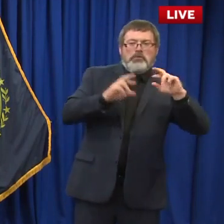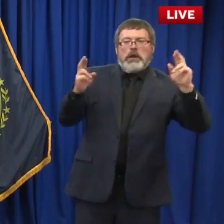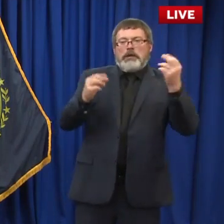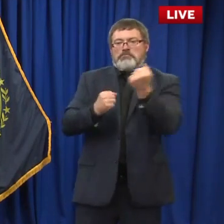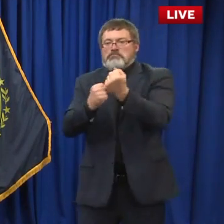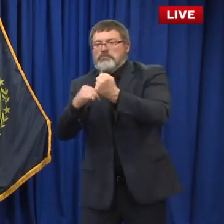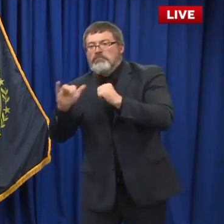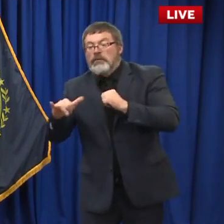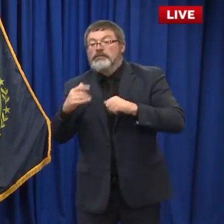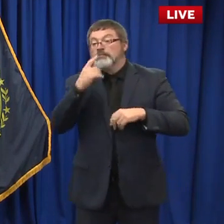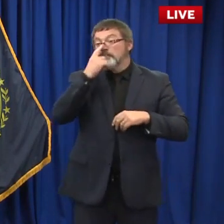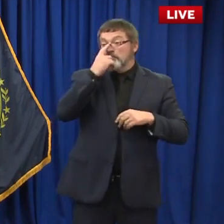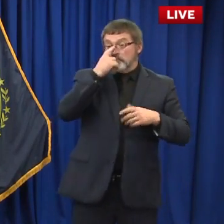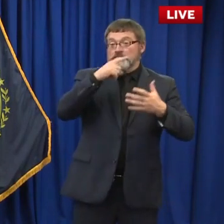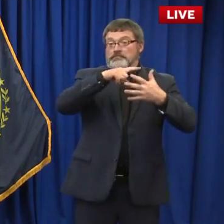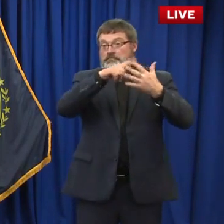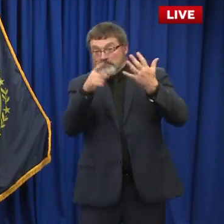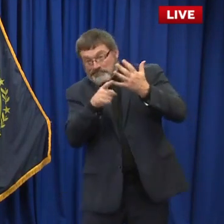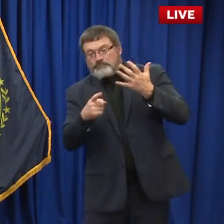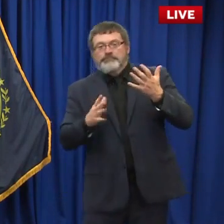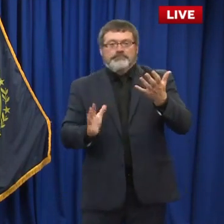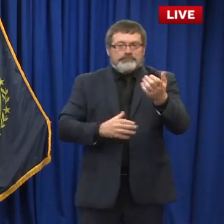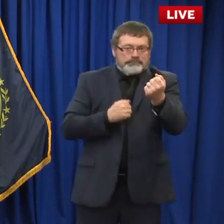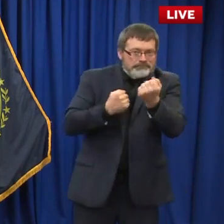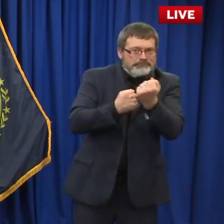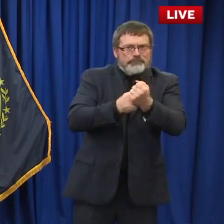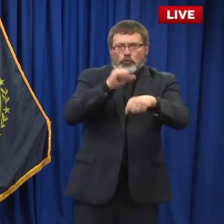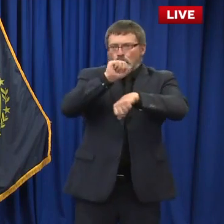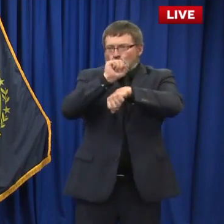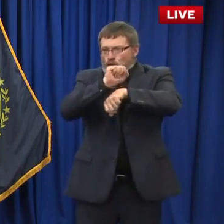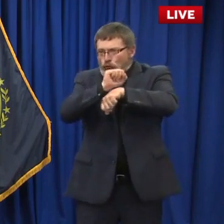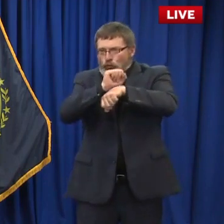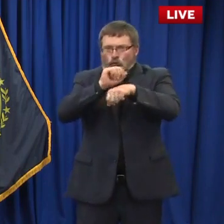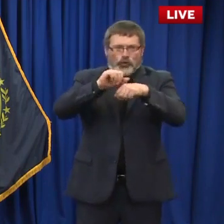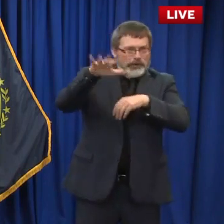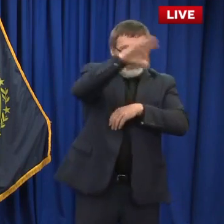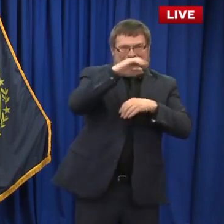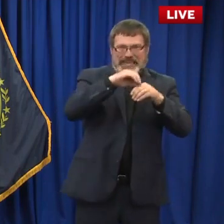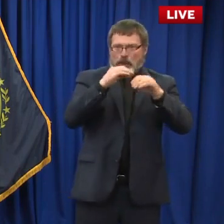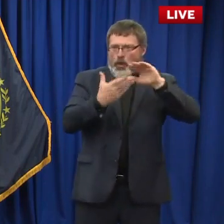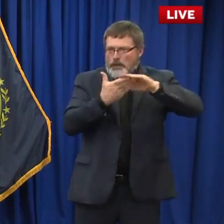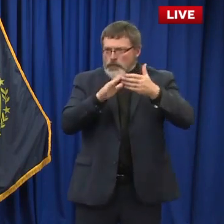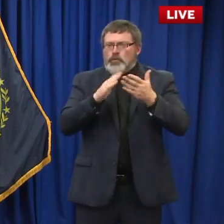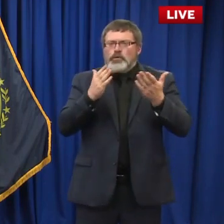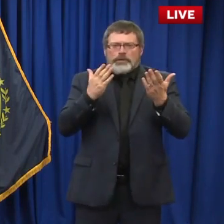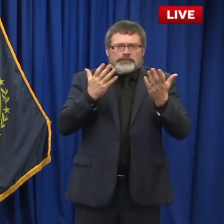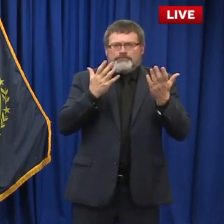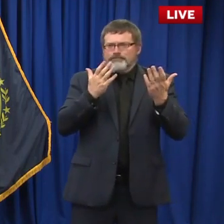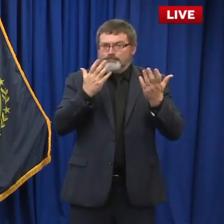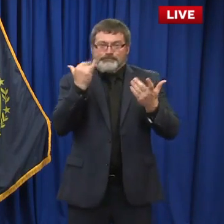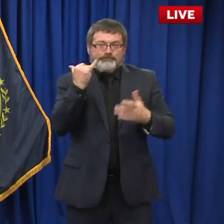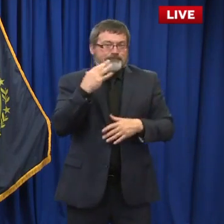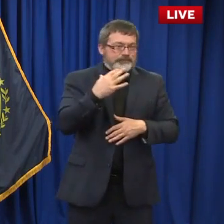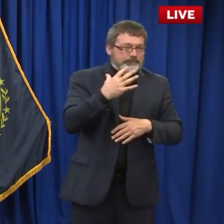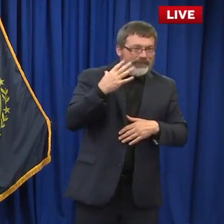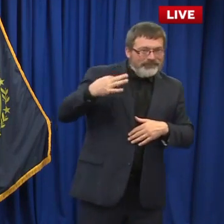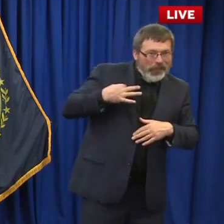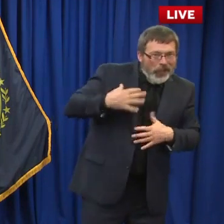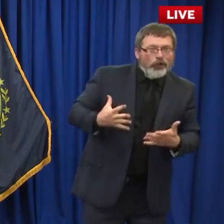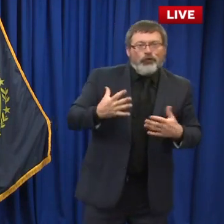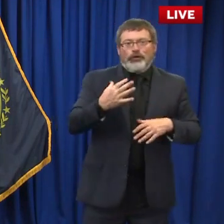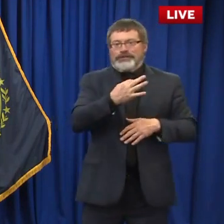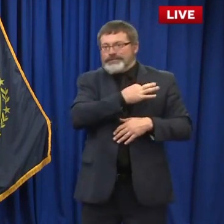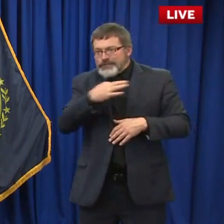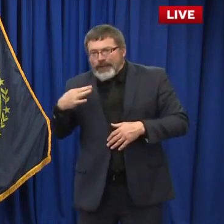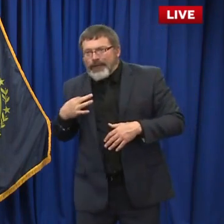DEPLOYING THE COVID-19 RESPONSE COMMUNITY HEALTH WORKERS, MAKING SURE AGAIN, WE HAVE THE WORKFORCE THERE, SO WHEN WE MAKE INVESTMENTS INTO SOME OF THESE COMMUNITIES, WE EXPAND